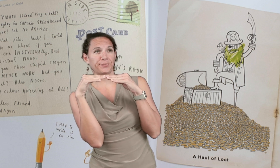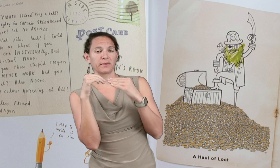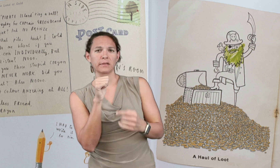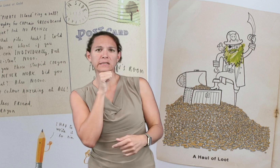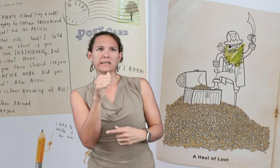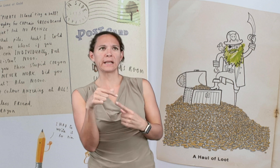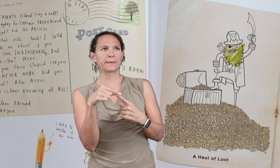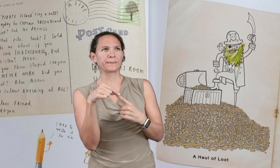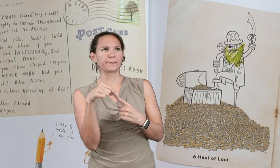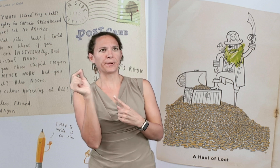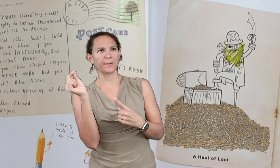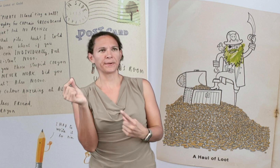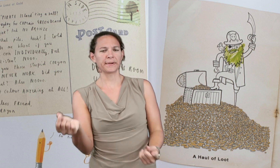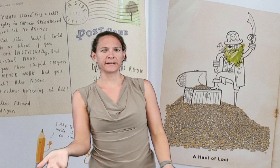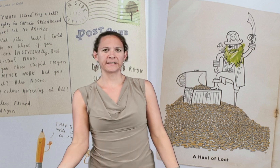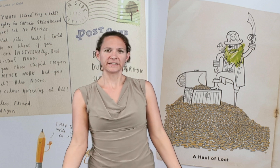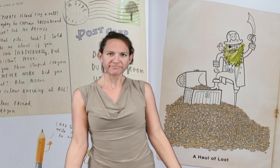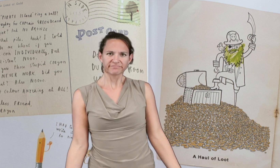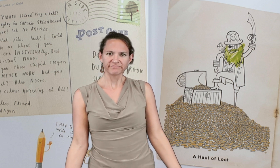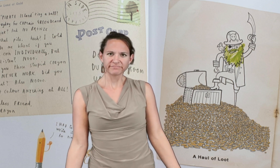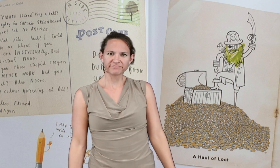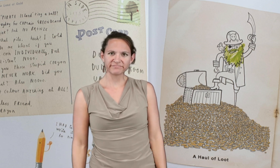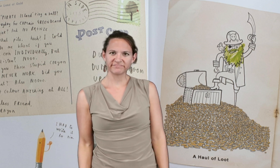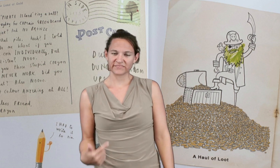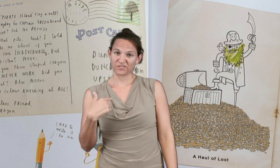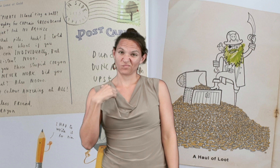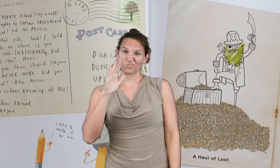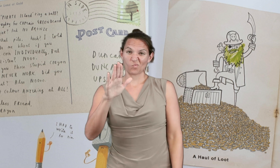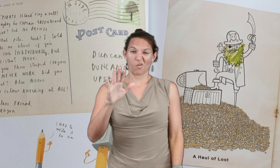Now Iʻm stuck. Iʻm blunt. I'm not pointed.